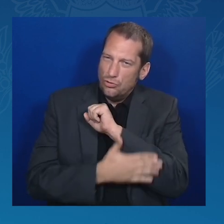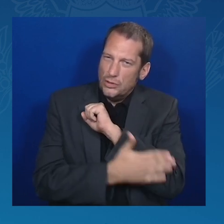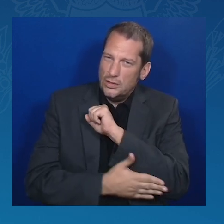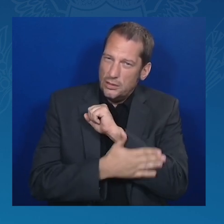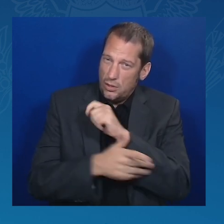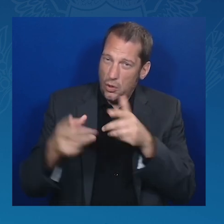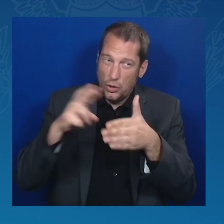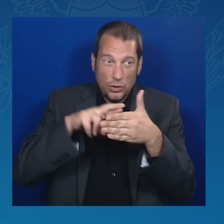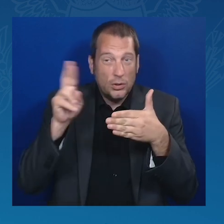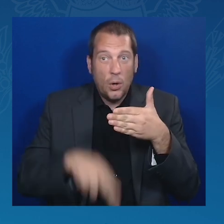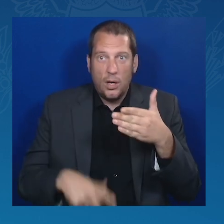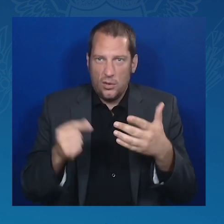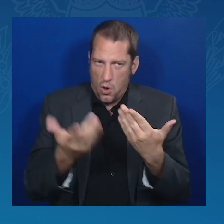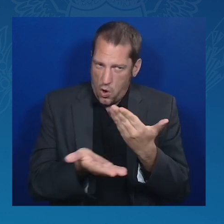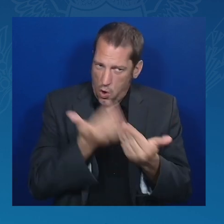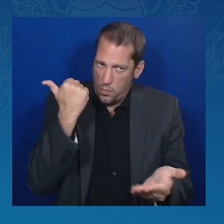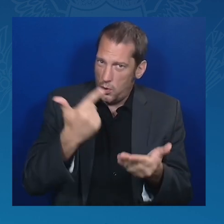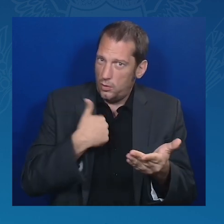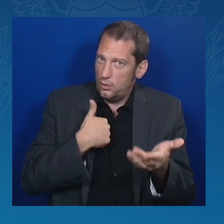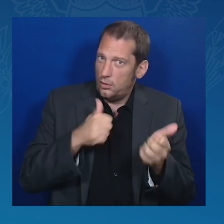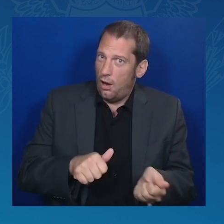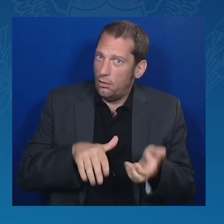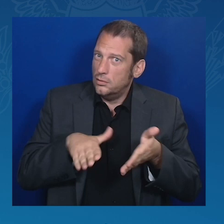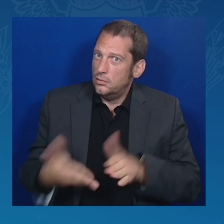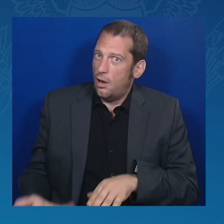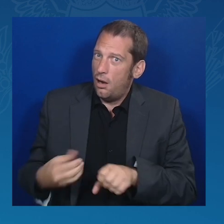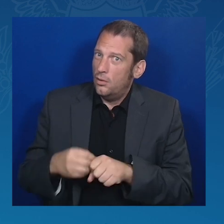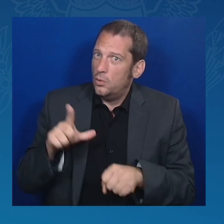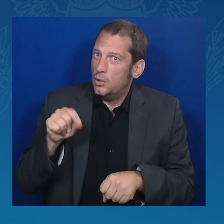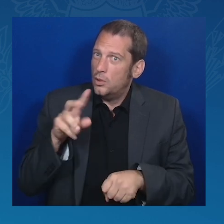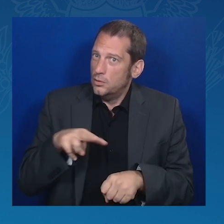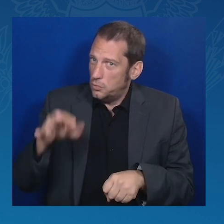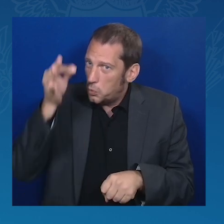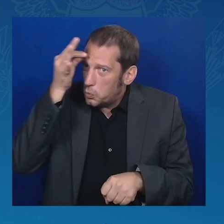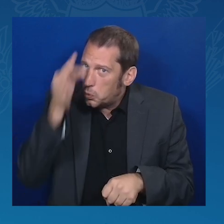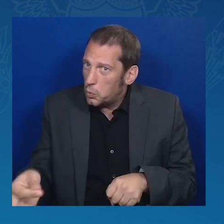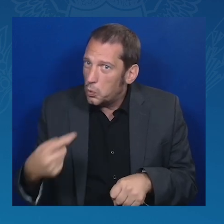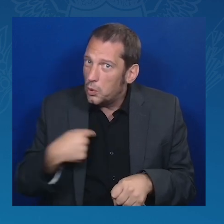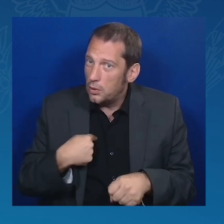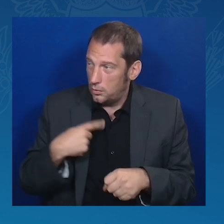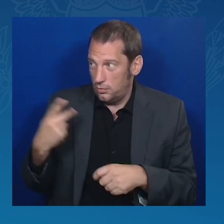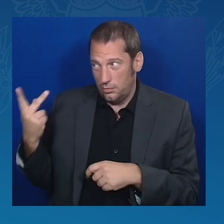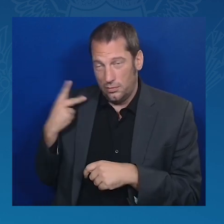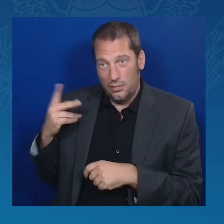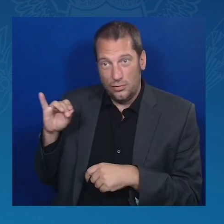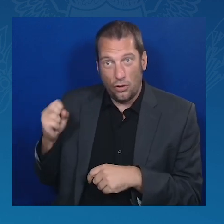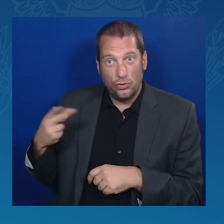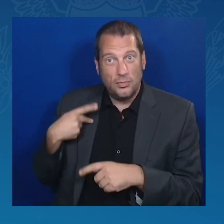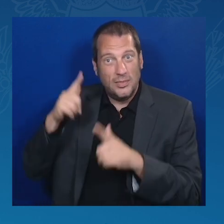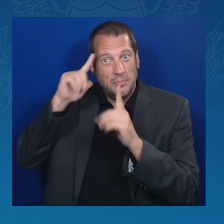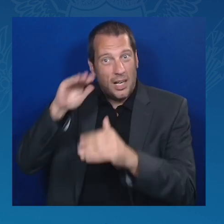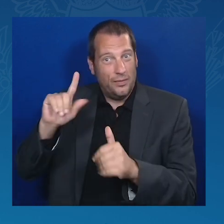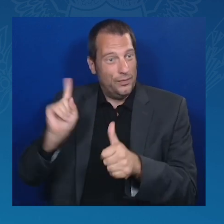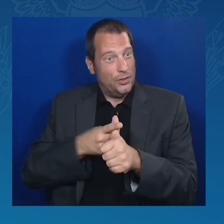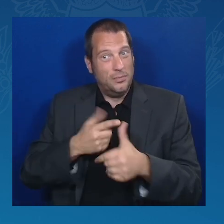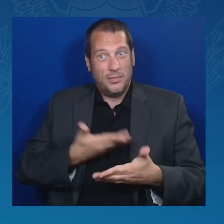Josh and I were expecting our first baby, who we desperately wanted and worked for over a year with the help of fertility treatments to conceive.